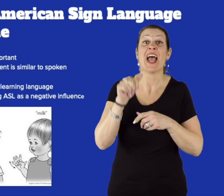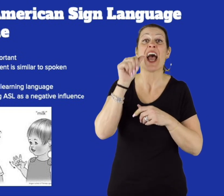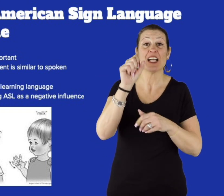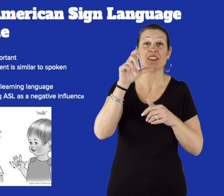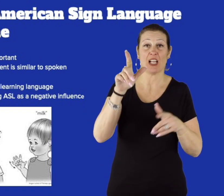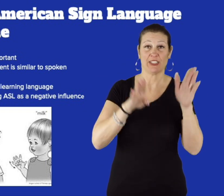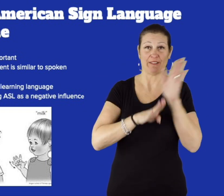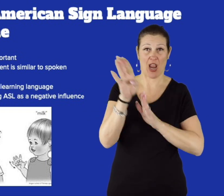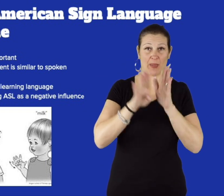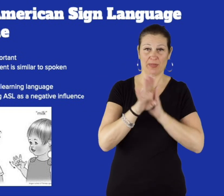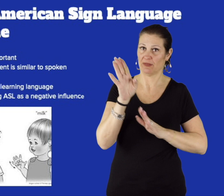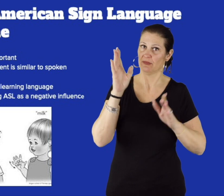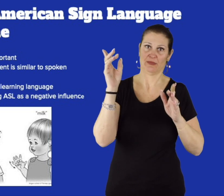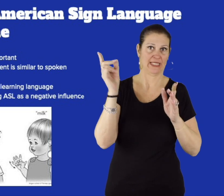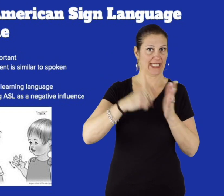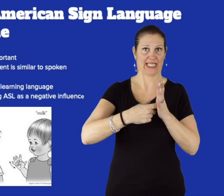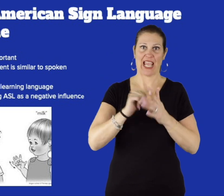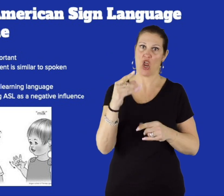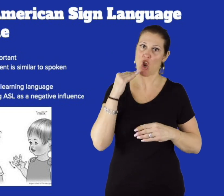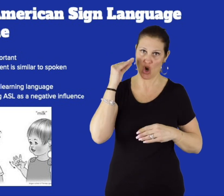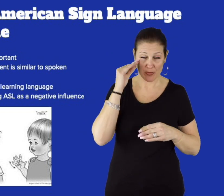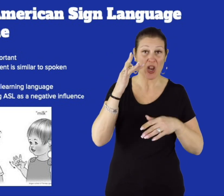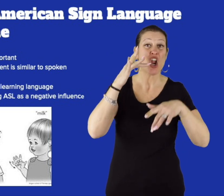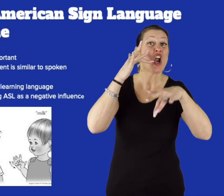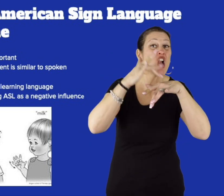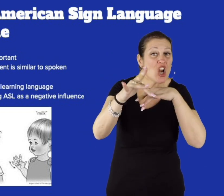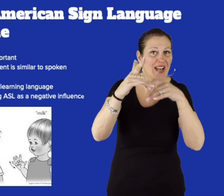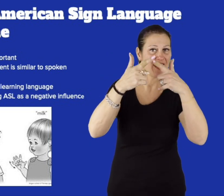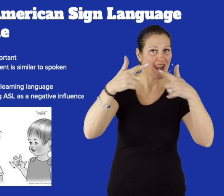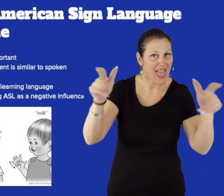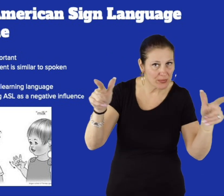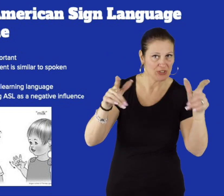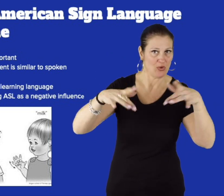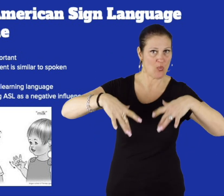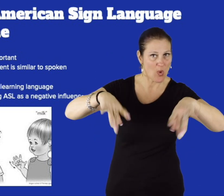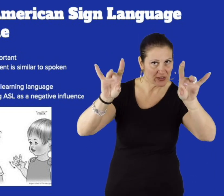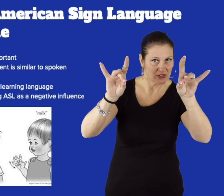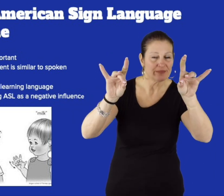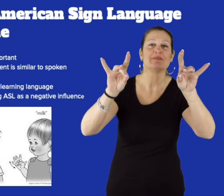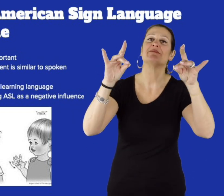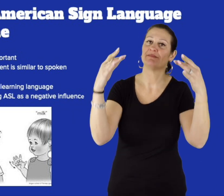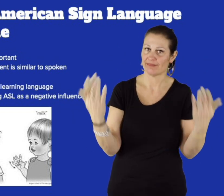Supporting ASL development at home is critical, because access to ASL from an early age is key